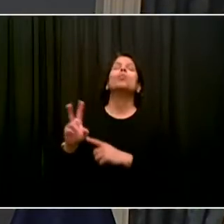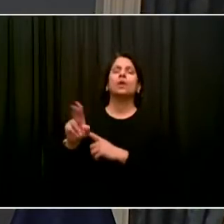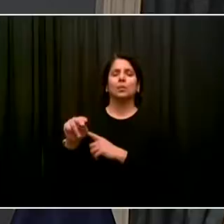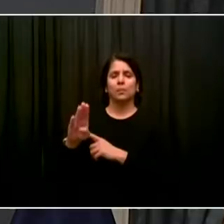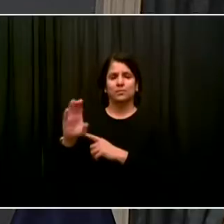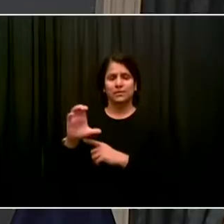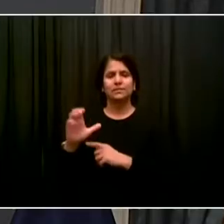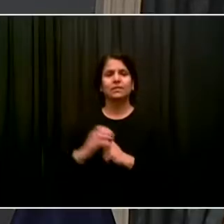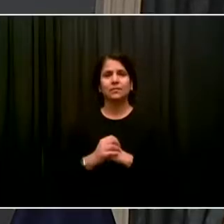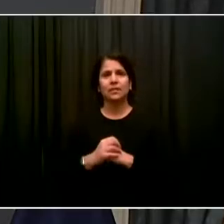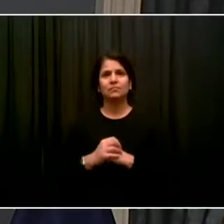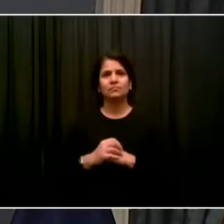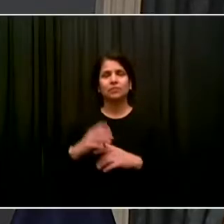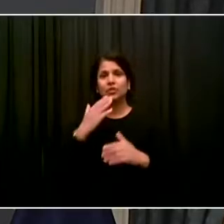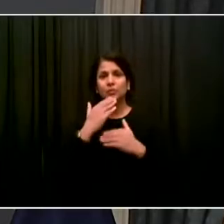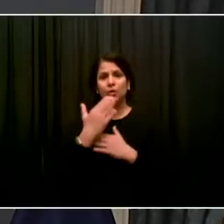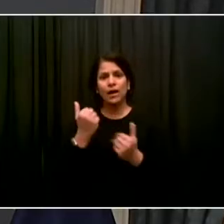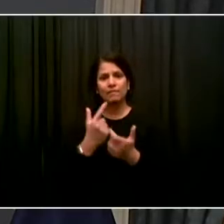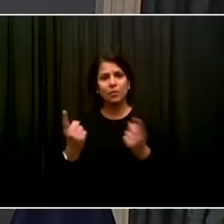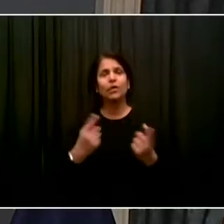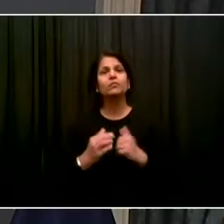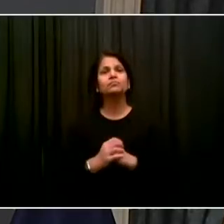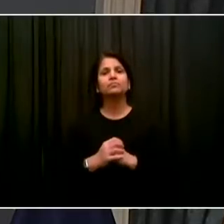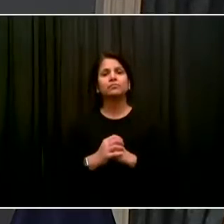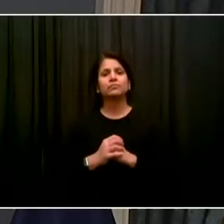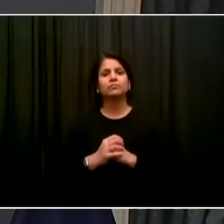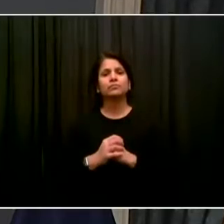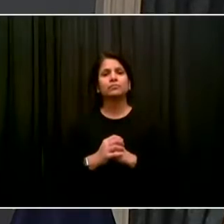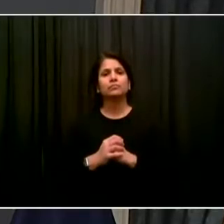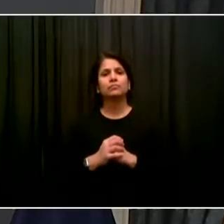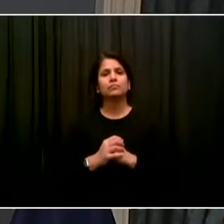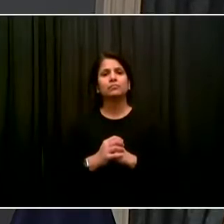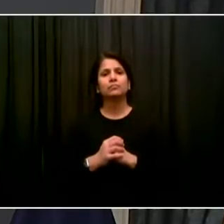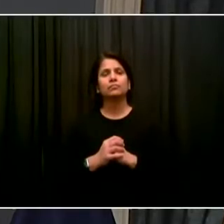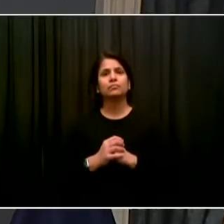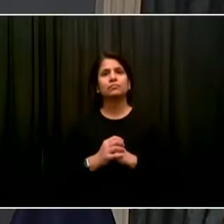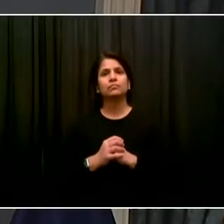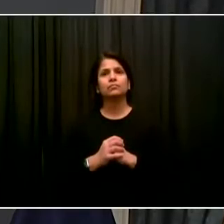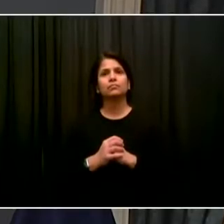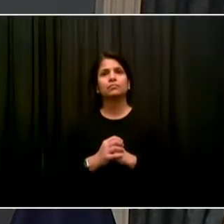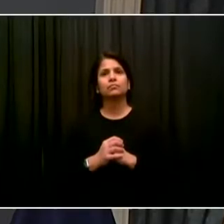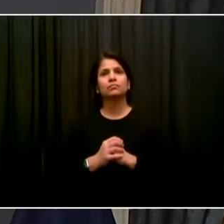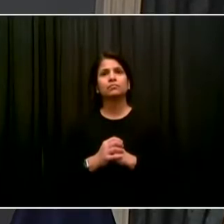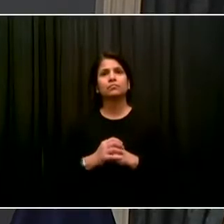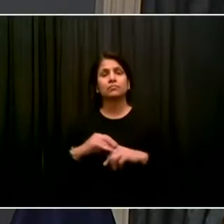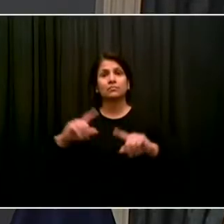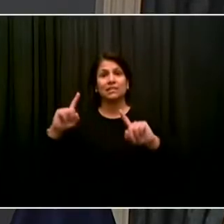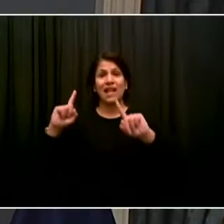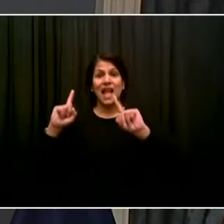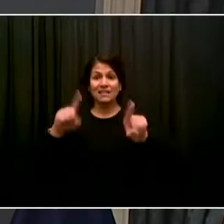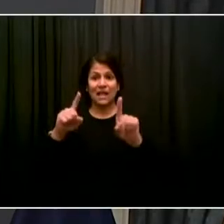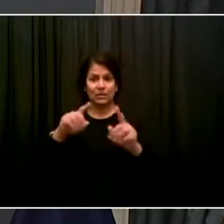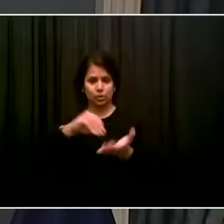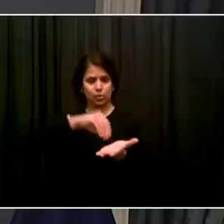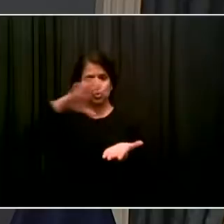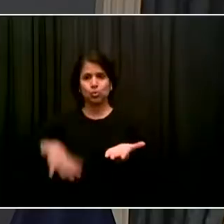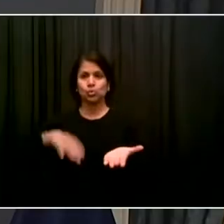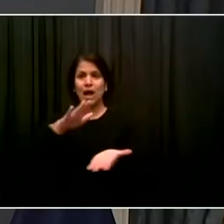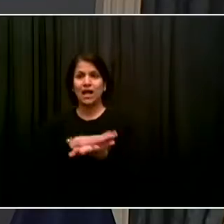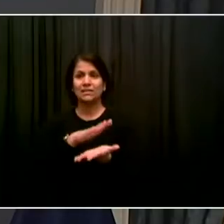THE NEXT QUESTION TO WNBC.